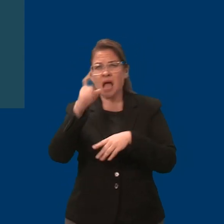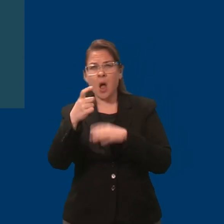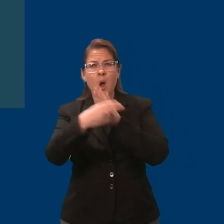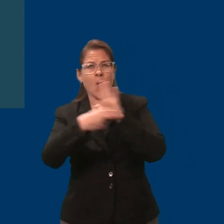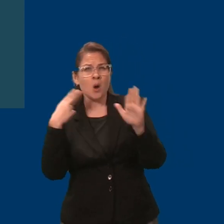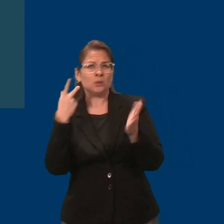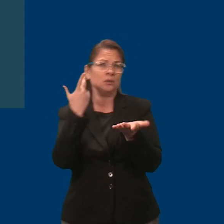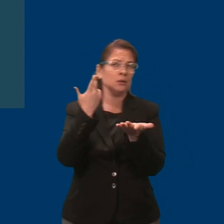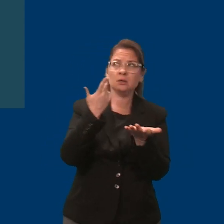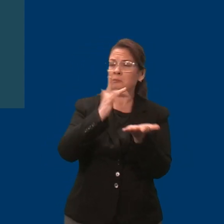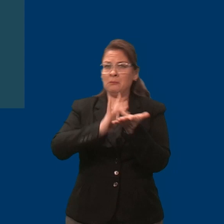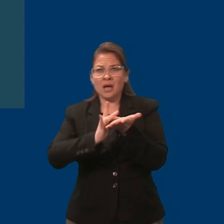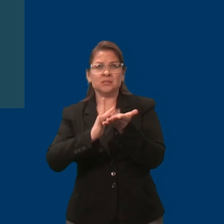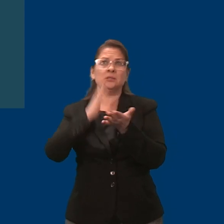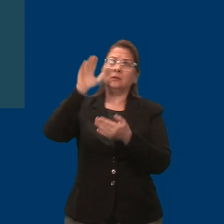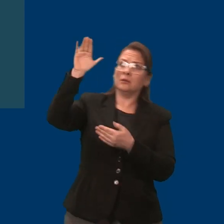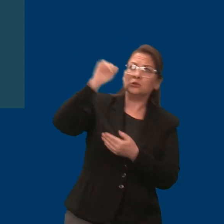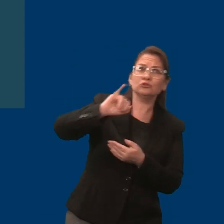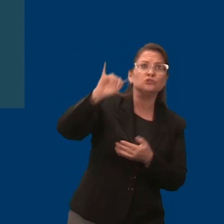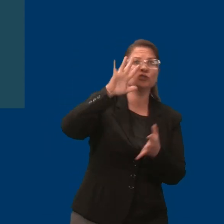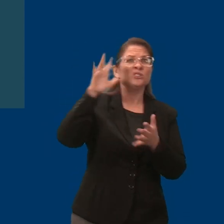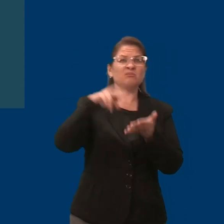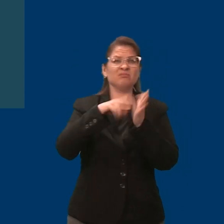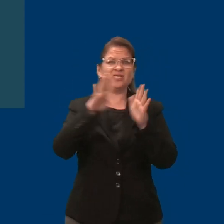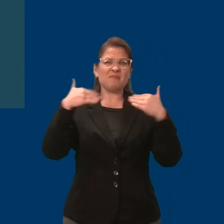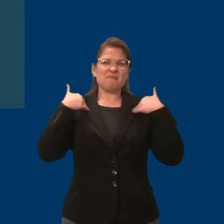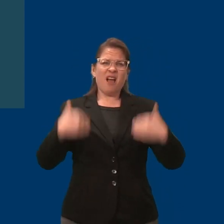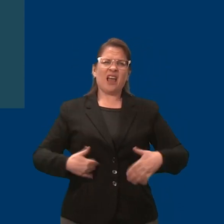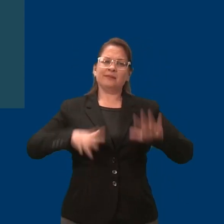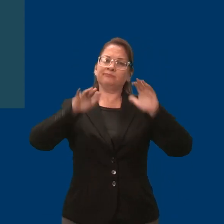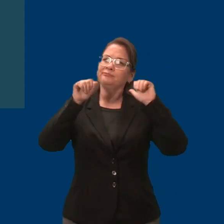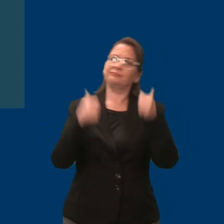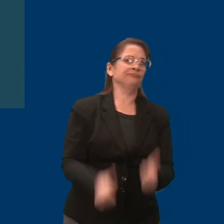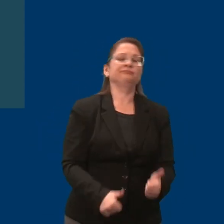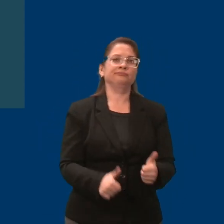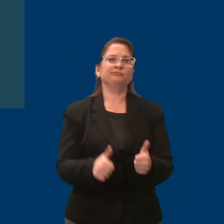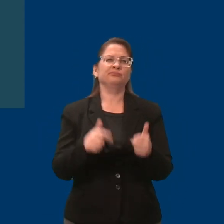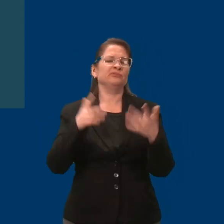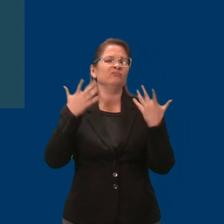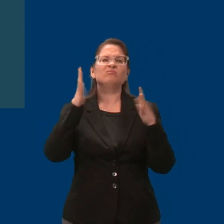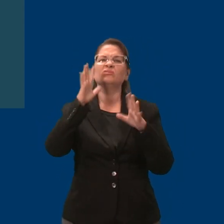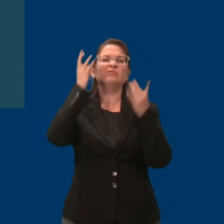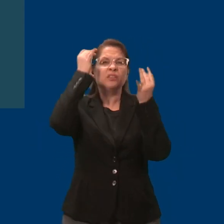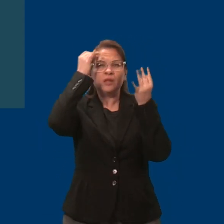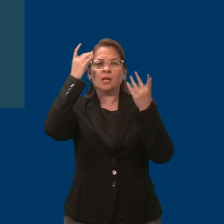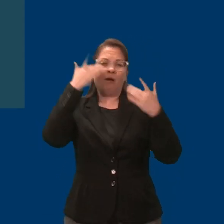to build in his outer skeletal muscles, taking away his ability to walk. The glycogen built up on his heart,